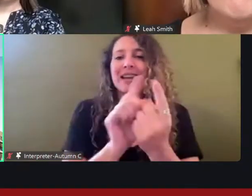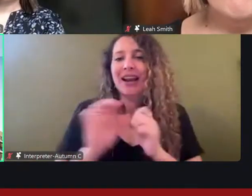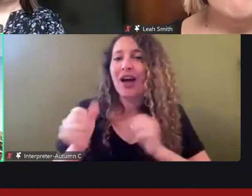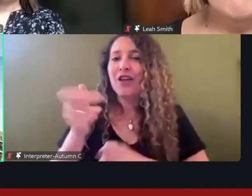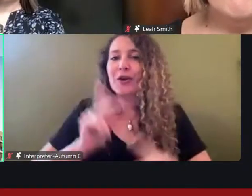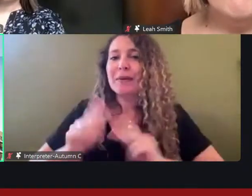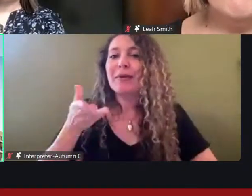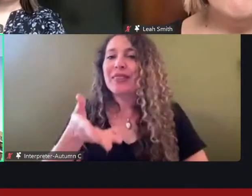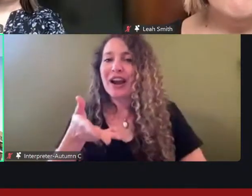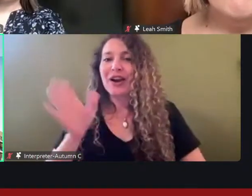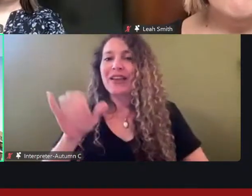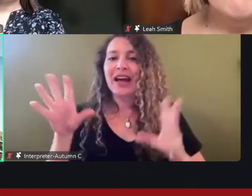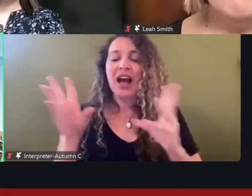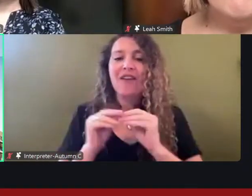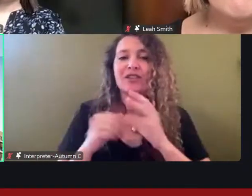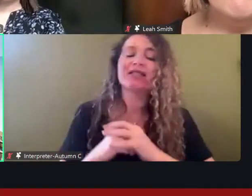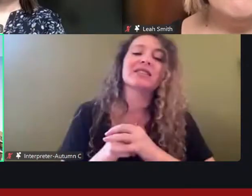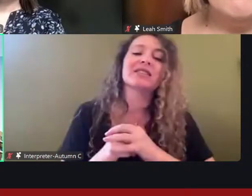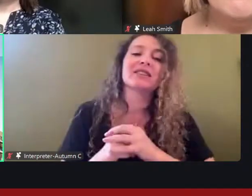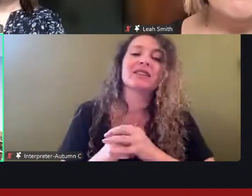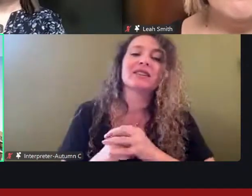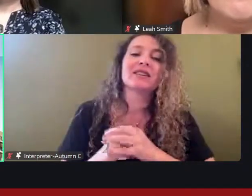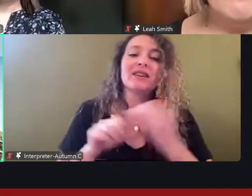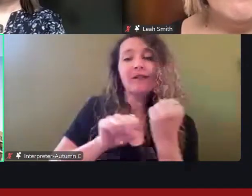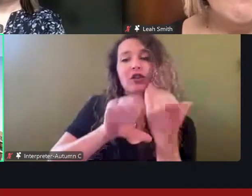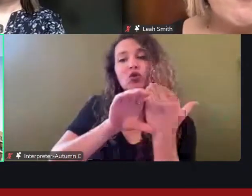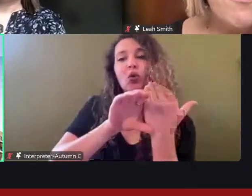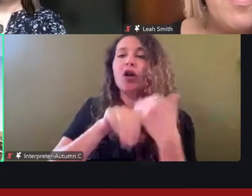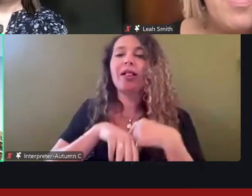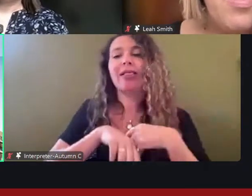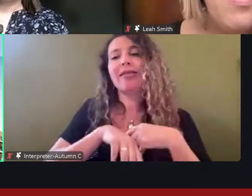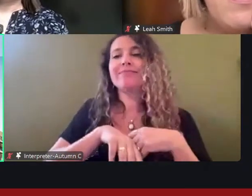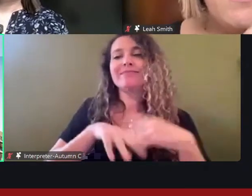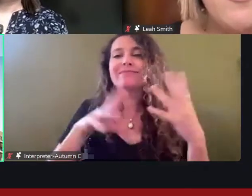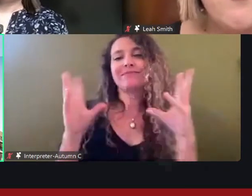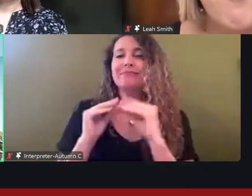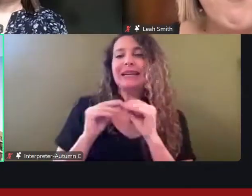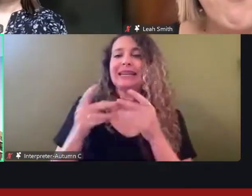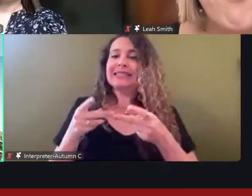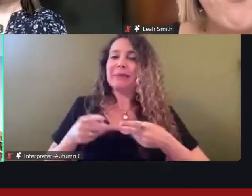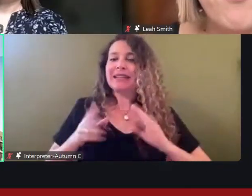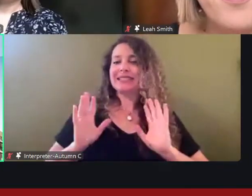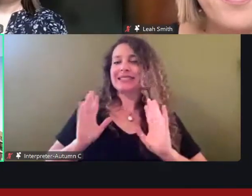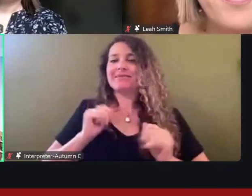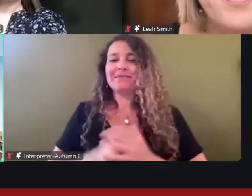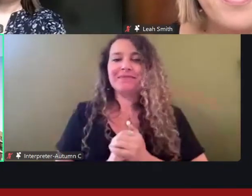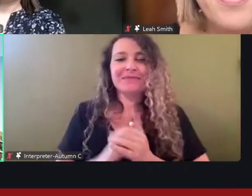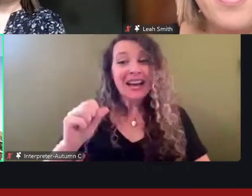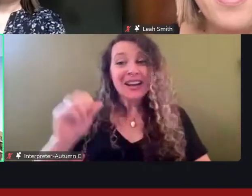this conference as a virtual town hall meeting space. Yeah. Great. All right,